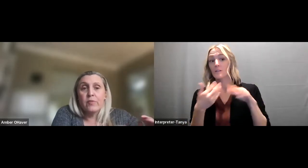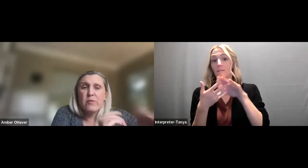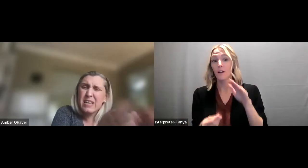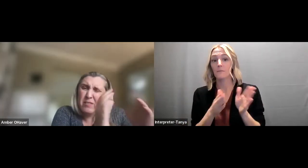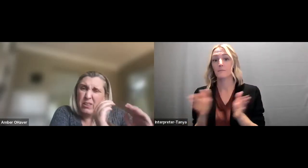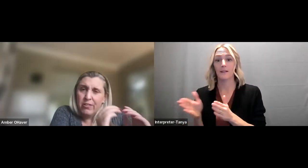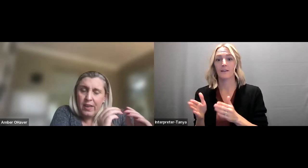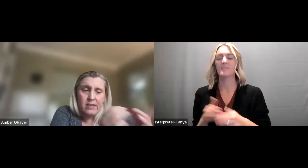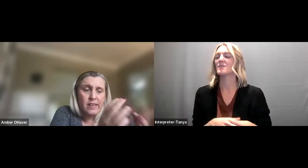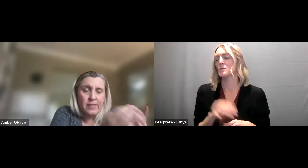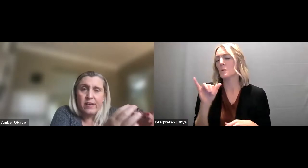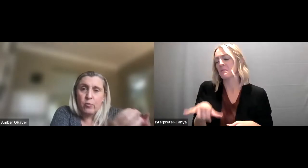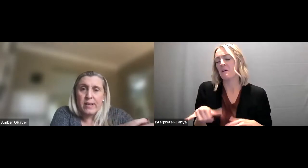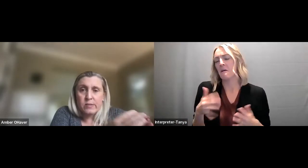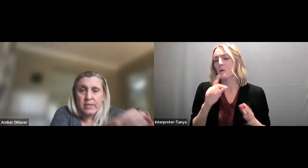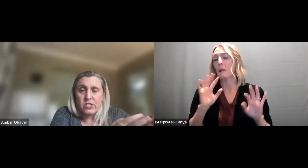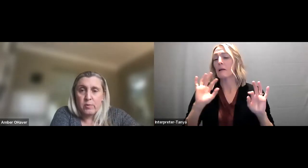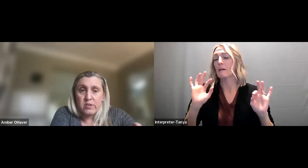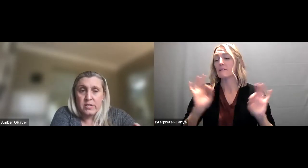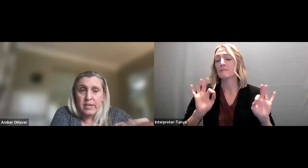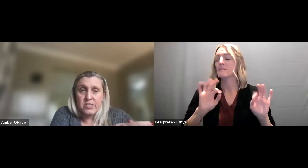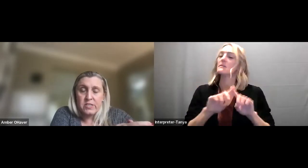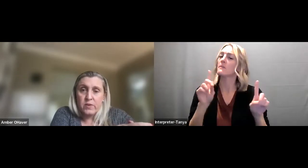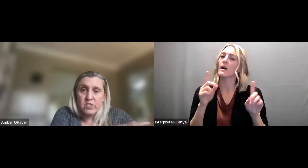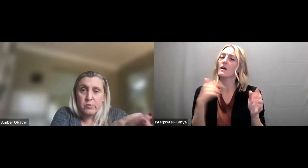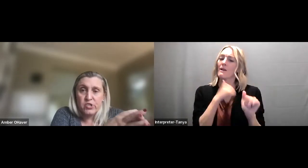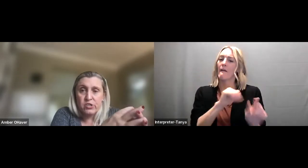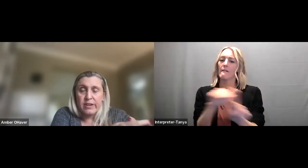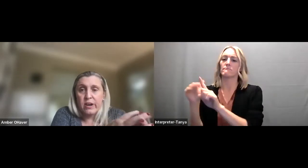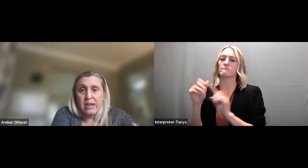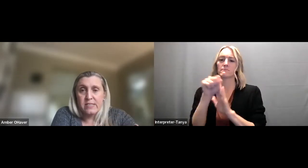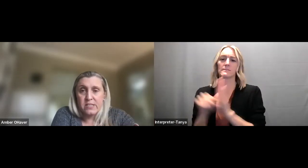Those little things are ways we can talk with our state agency folks to ensure greater access